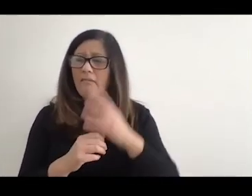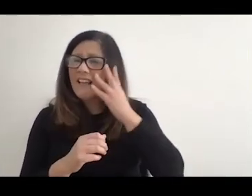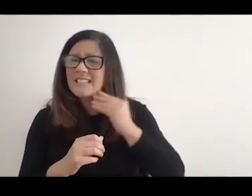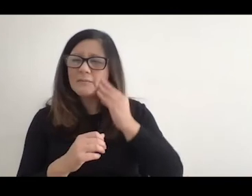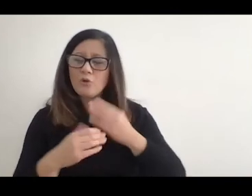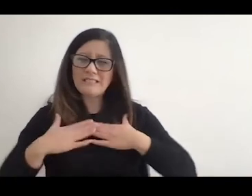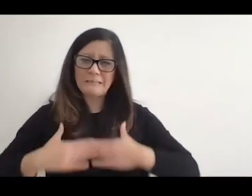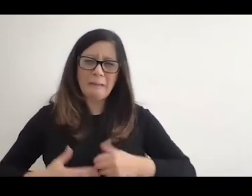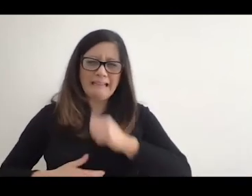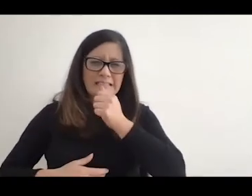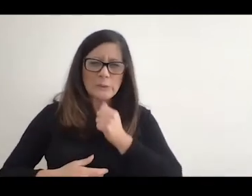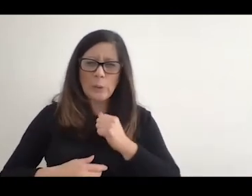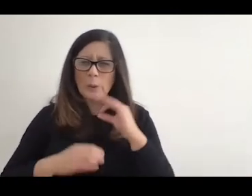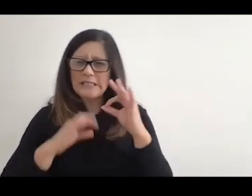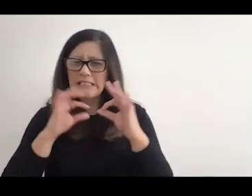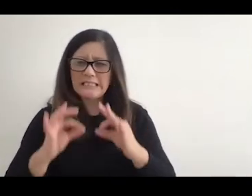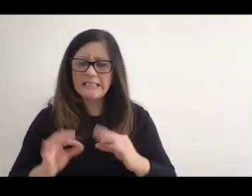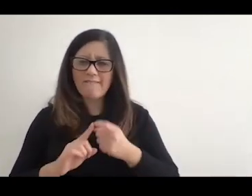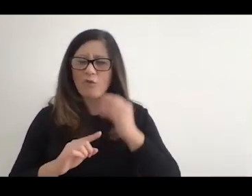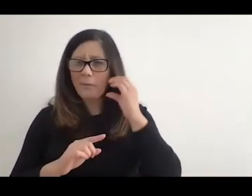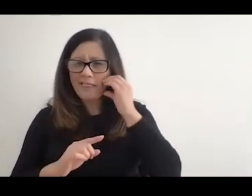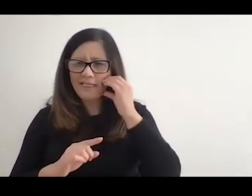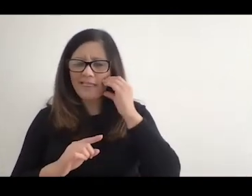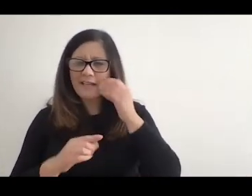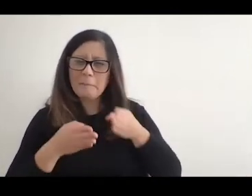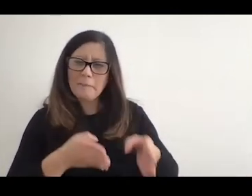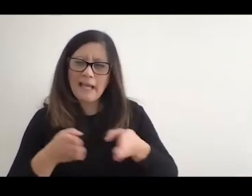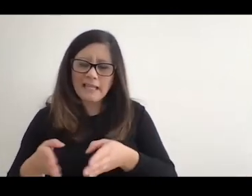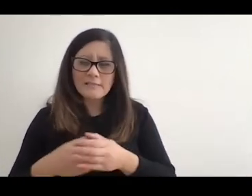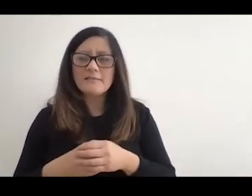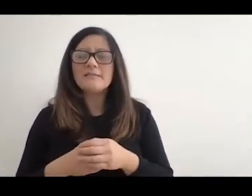or the rivets that we don't pay attention to. Because if we're ambulating